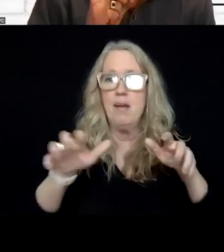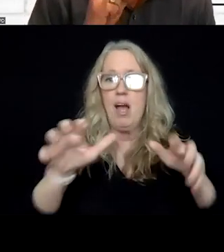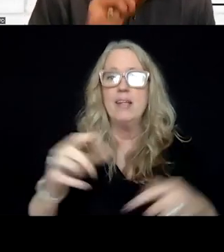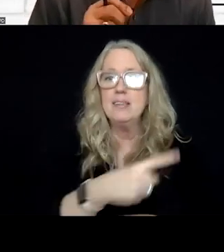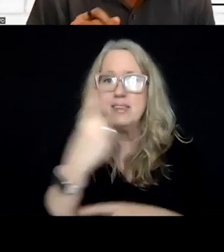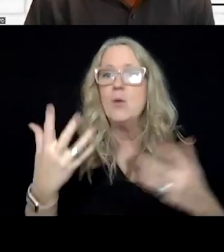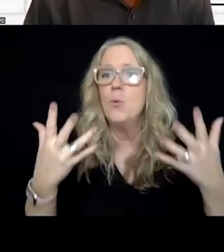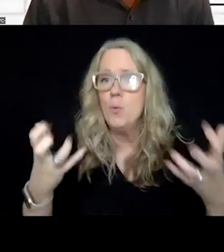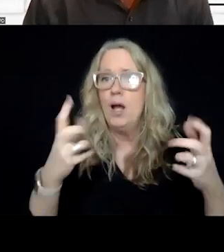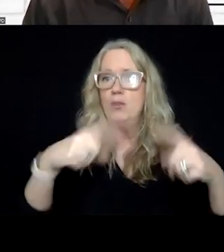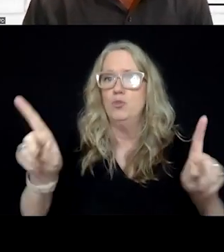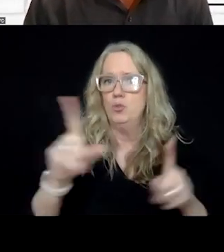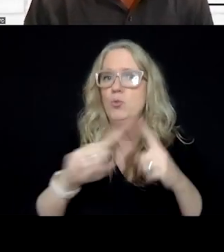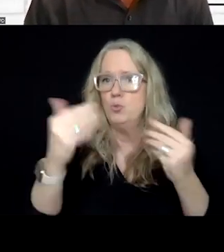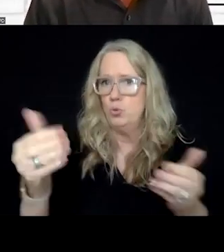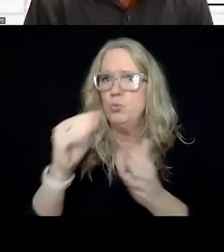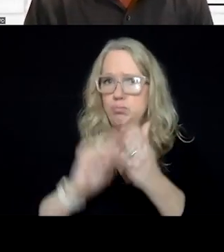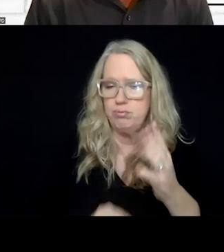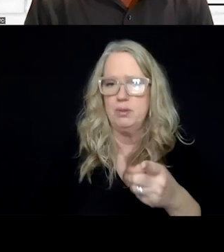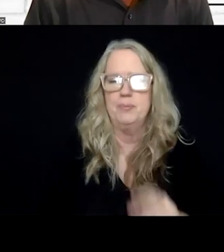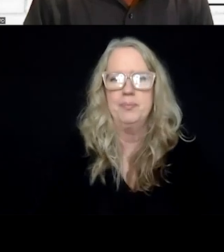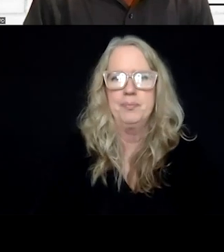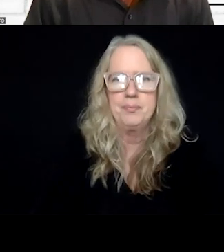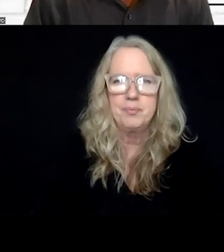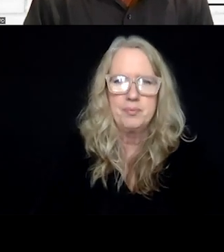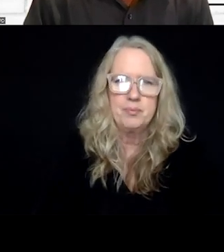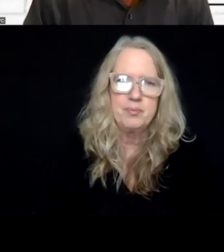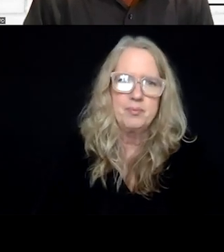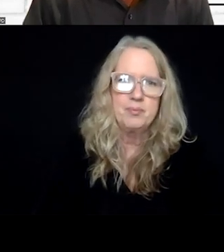TO FILL IN THE BLANK. PHIL SAYS THAT A CRISIS